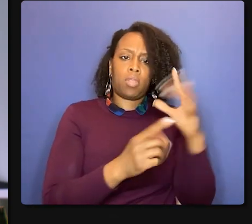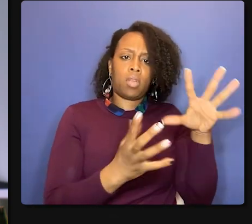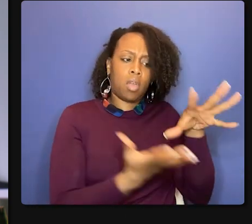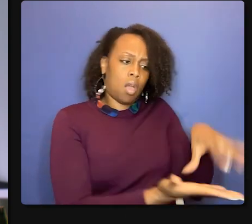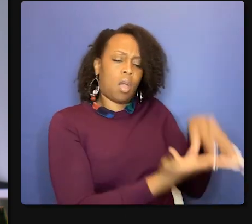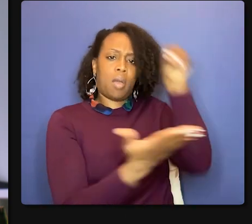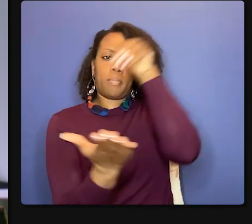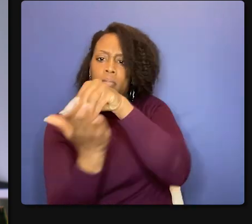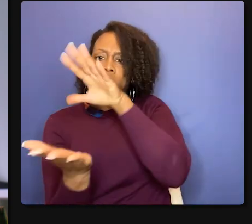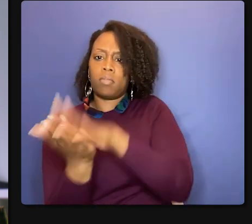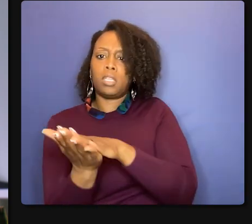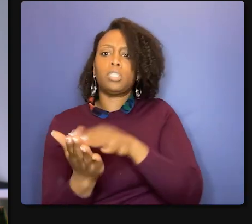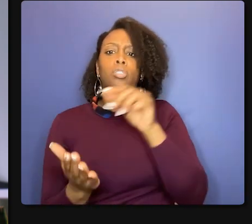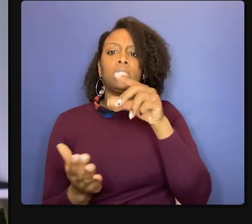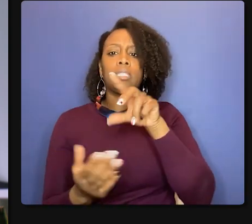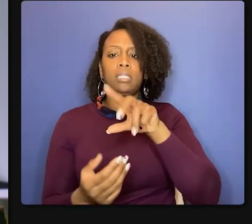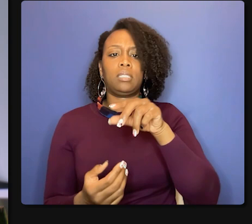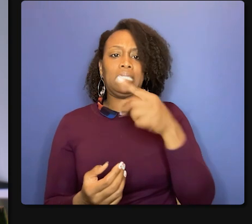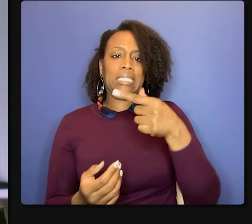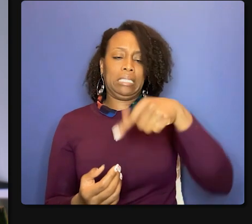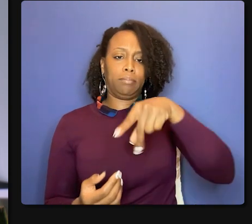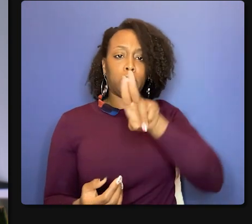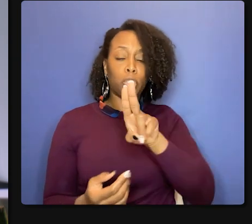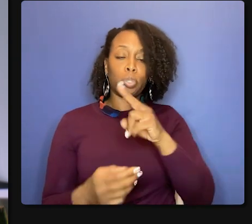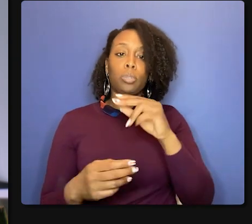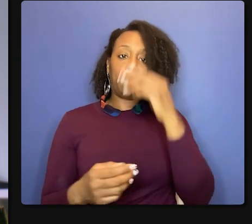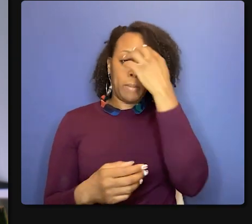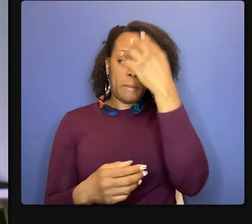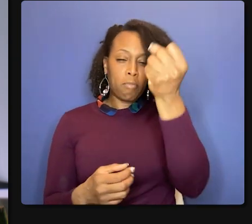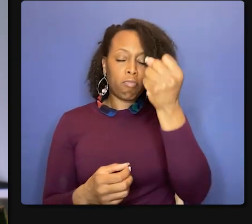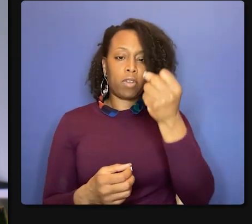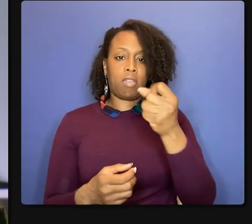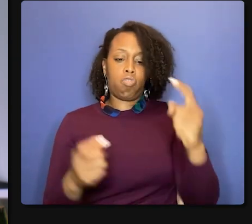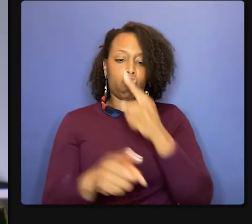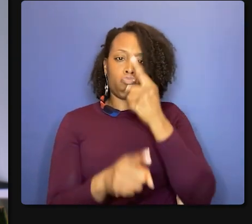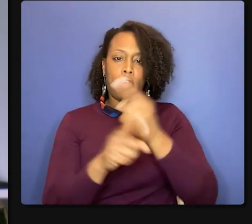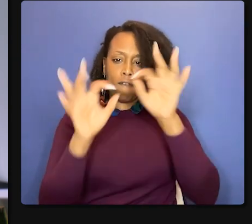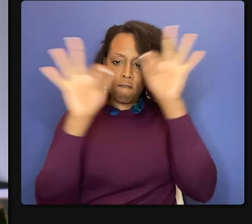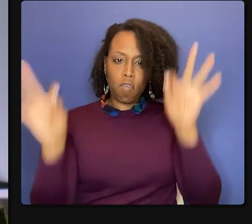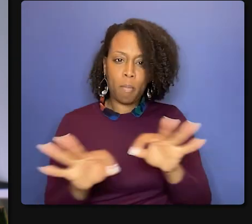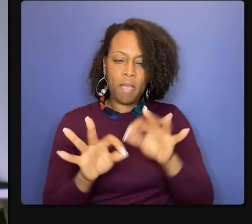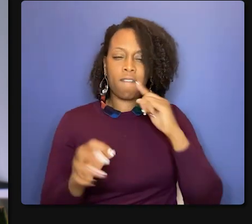is properly copied to the GPU memory in the correct swizzle format for whatever GPU you are targeting.